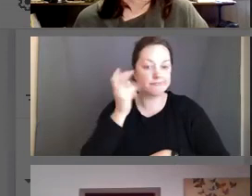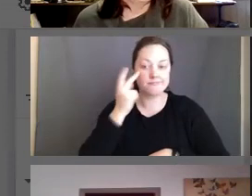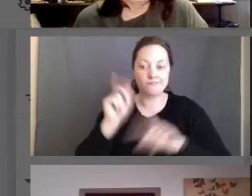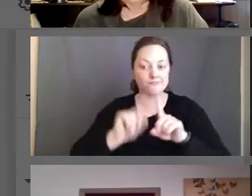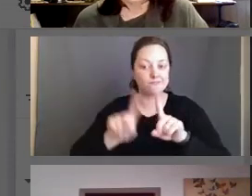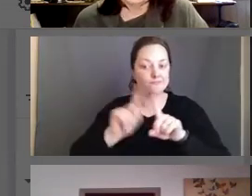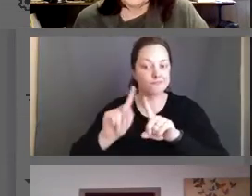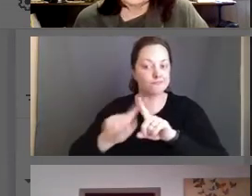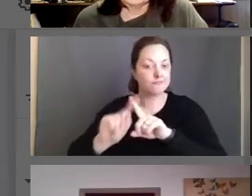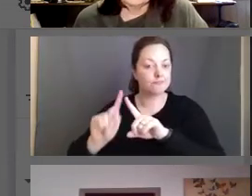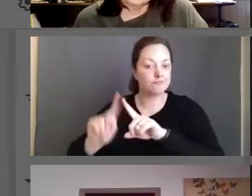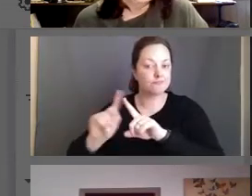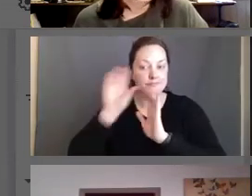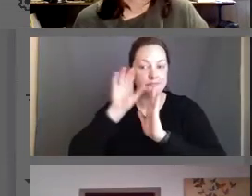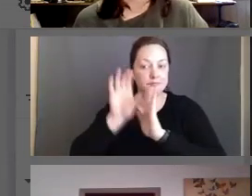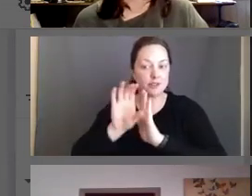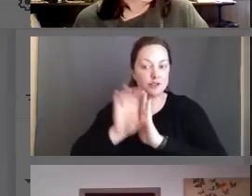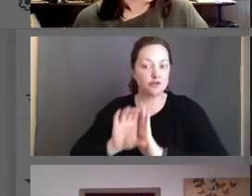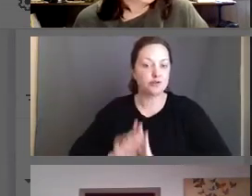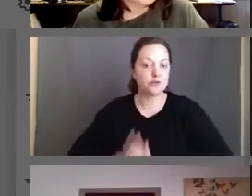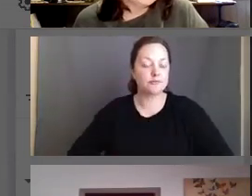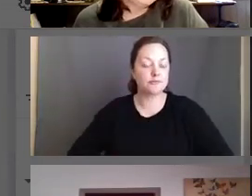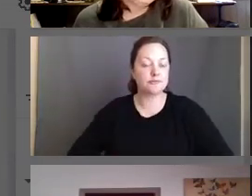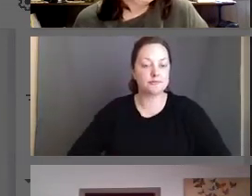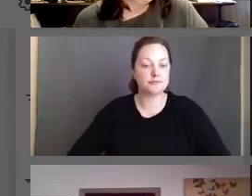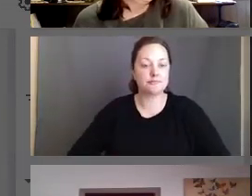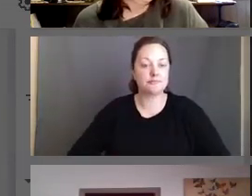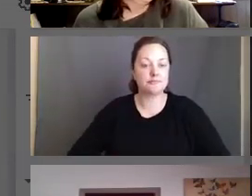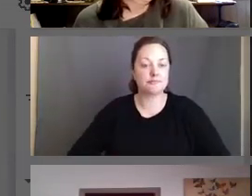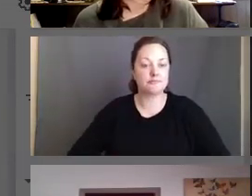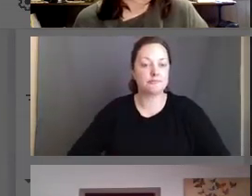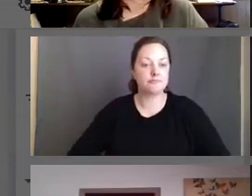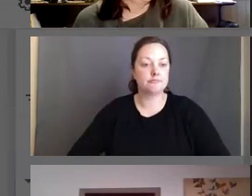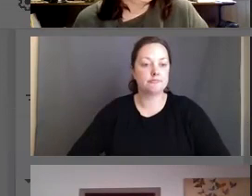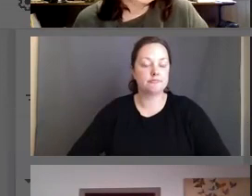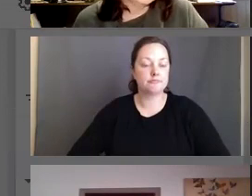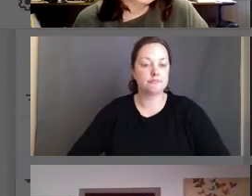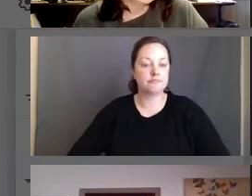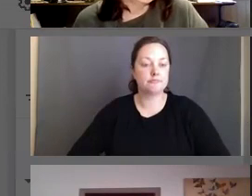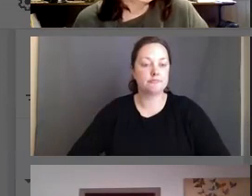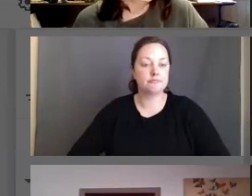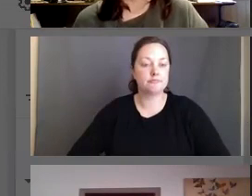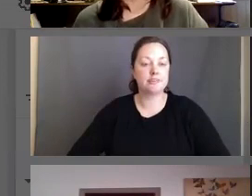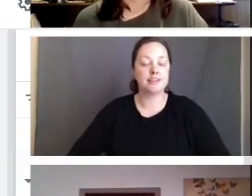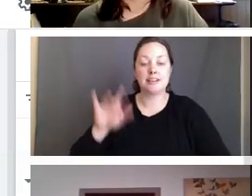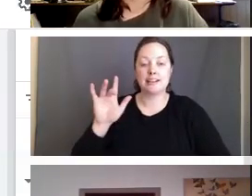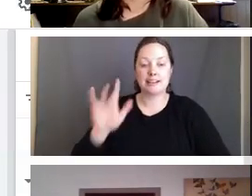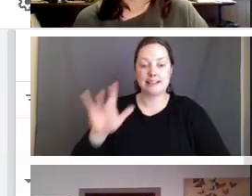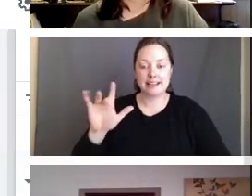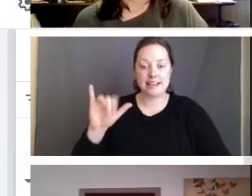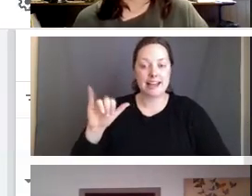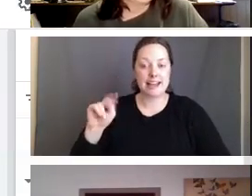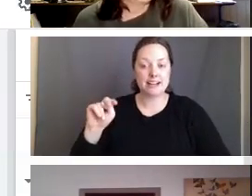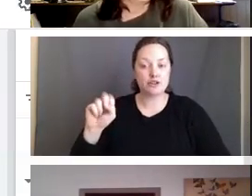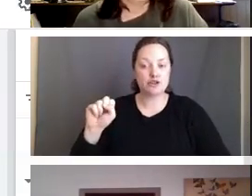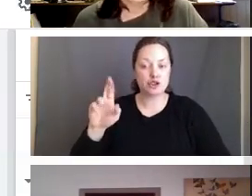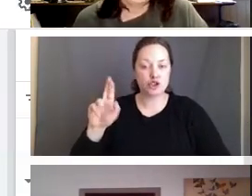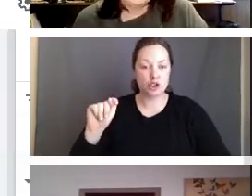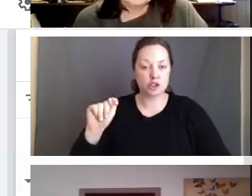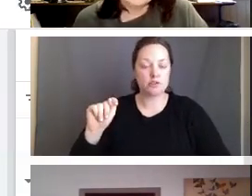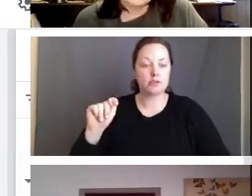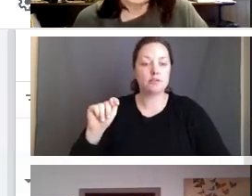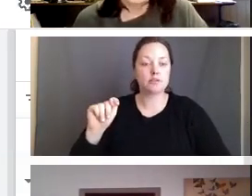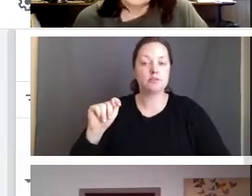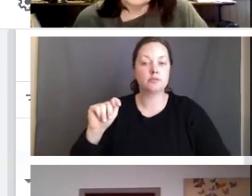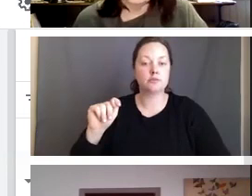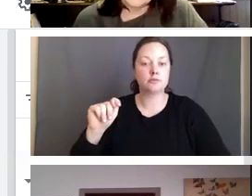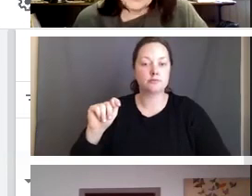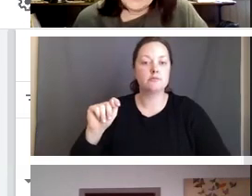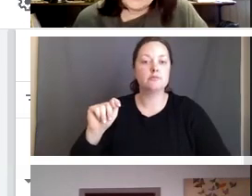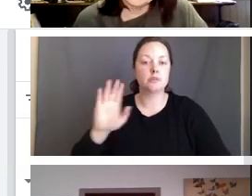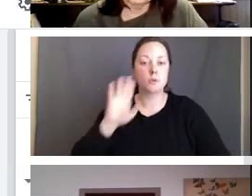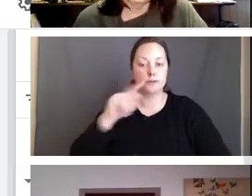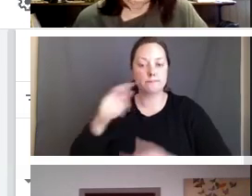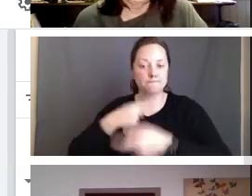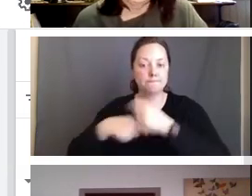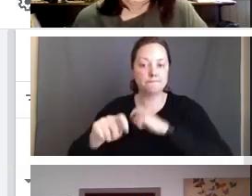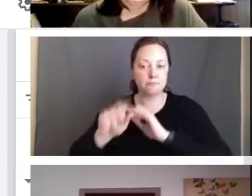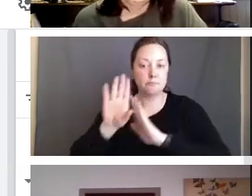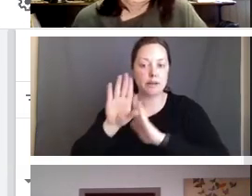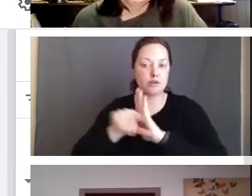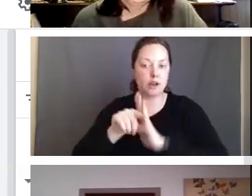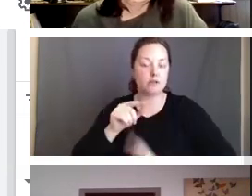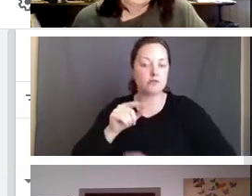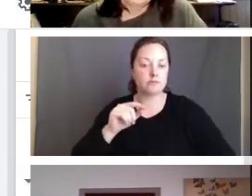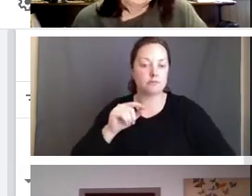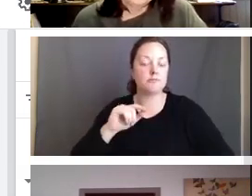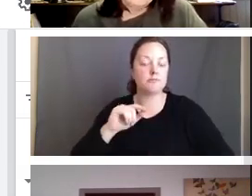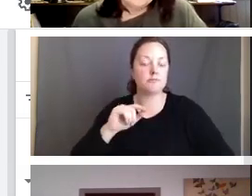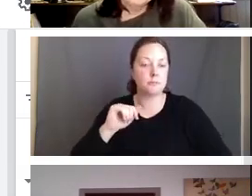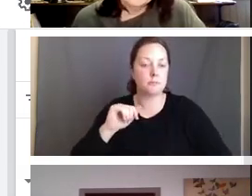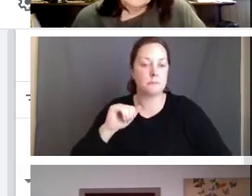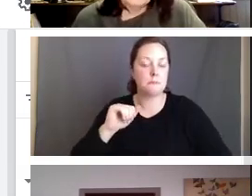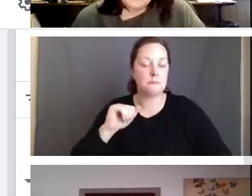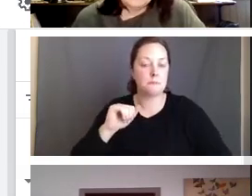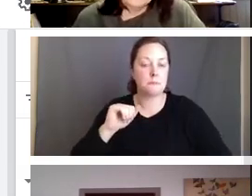You might use the placeholder, for example, if you want a particular